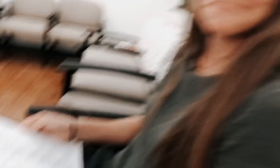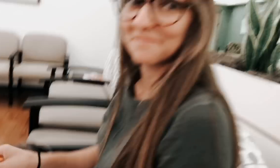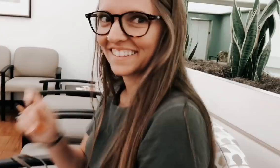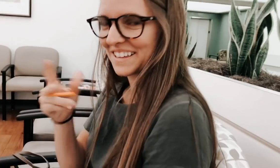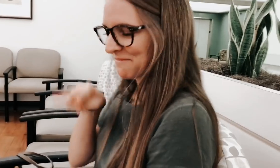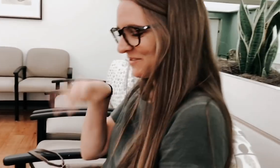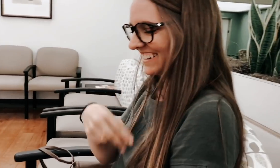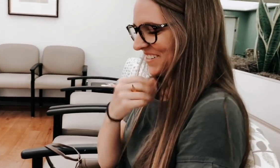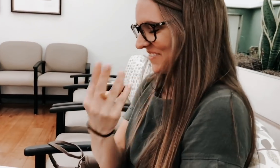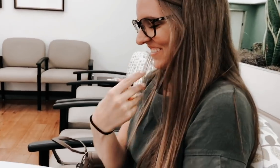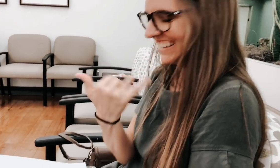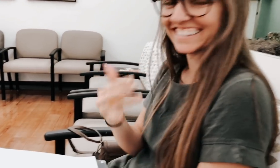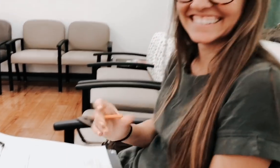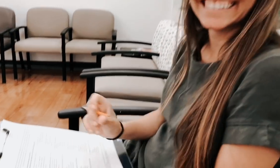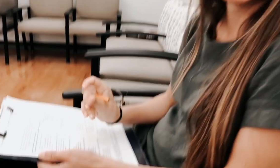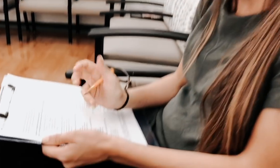Okay, I am going to read it now, don't film me. haha